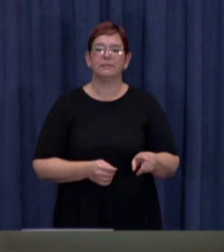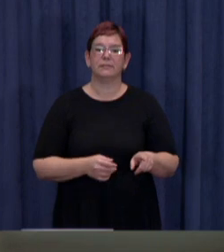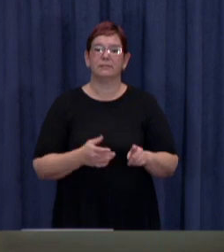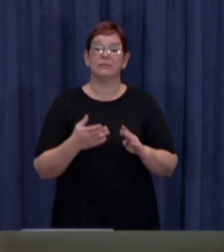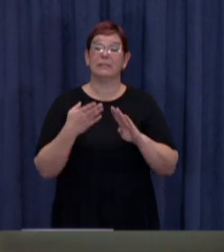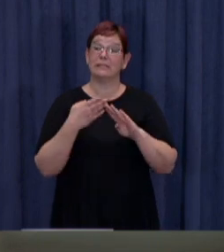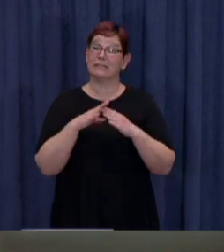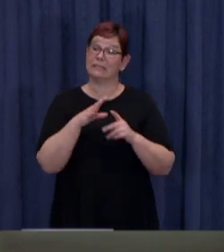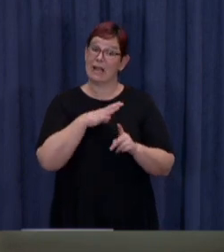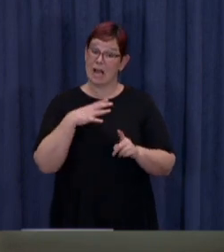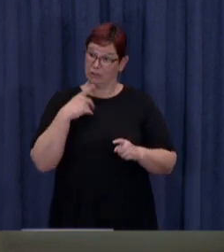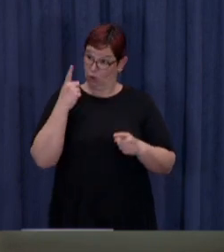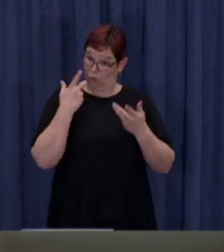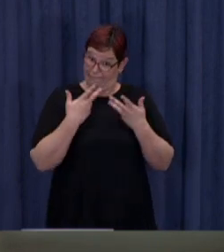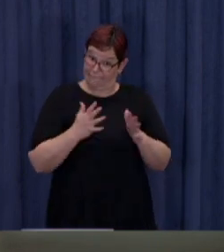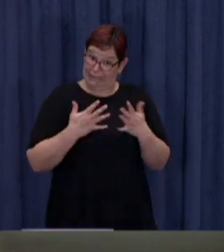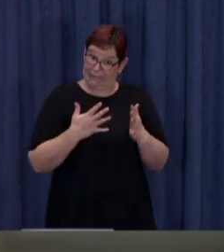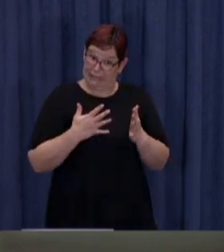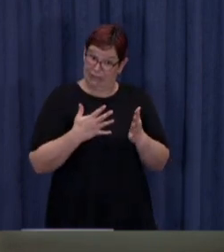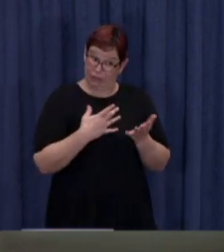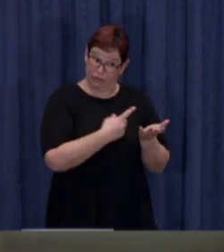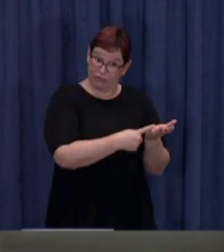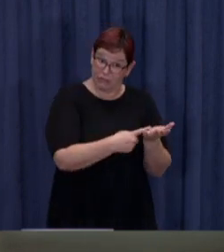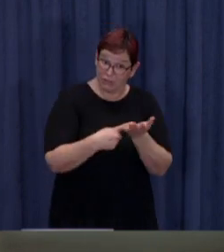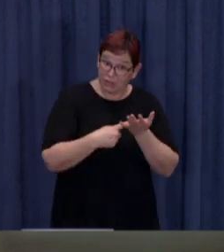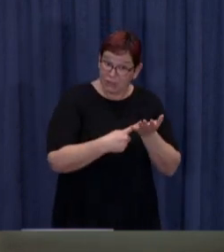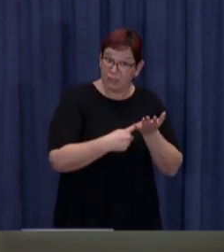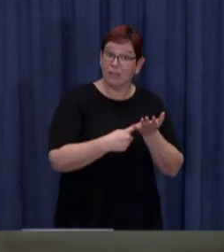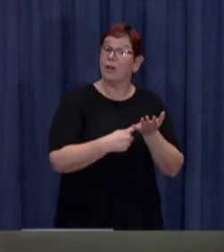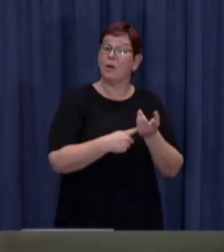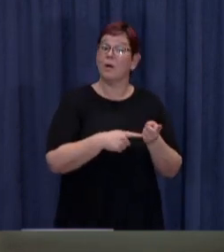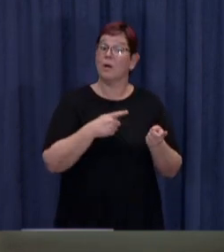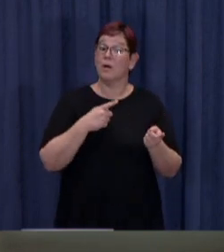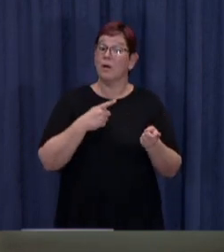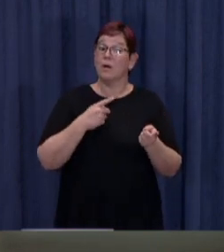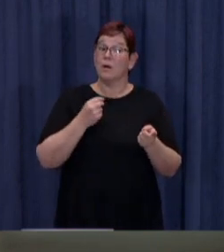gonna act alone with my emergency officials you mentioned about possible